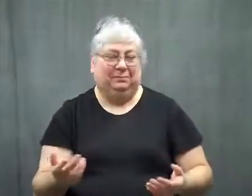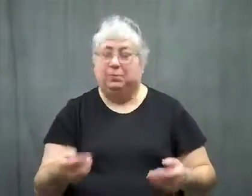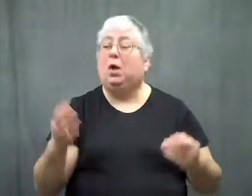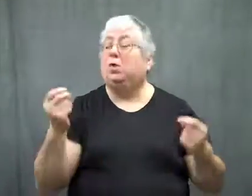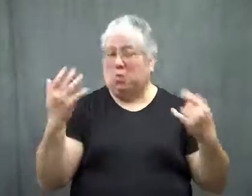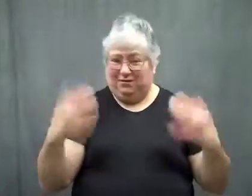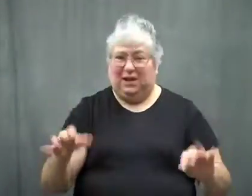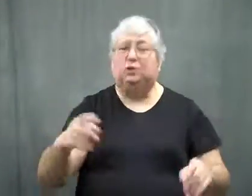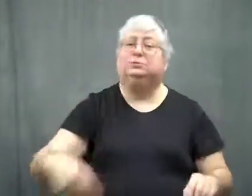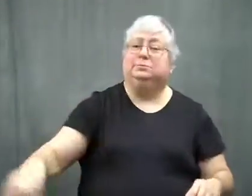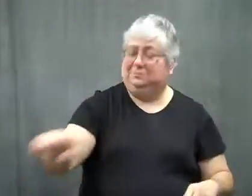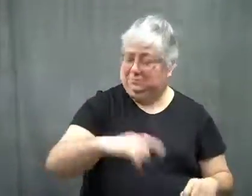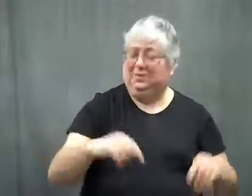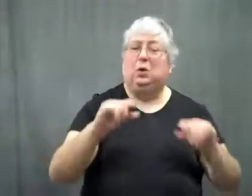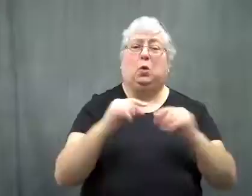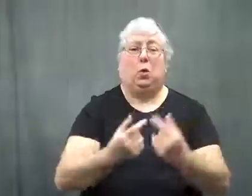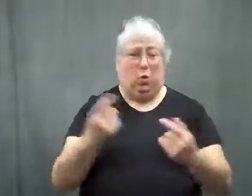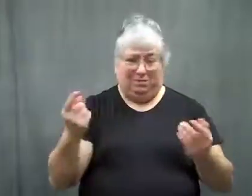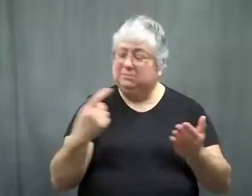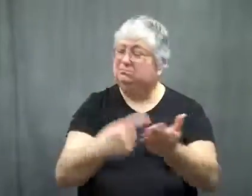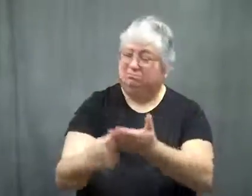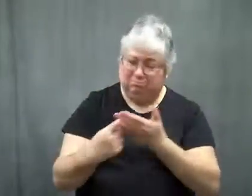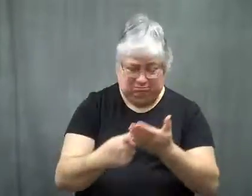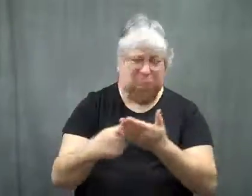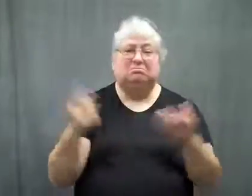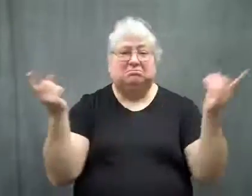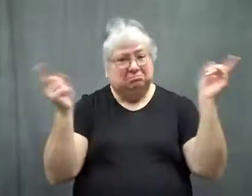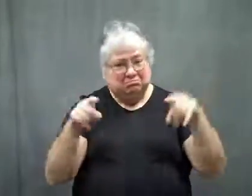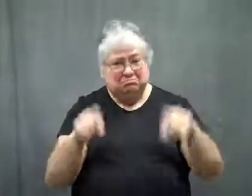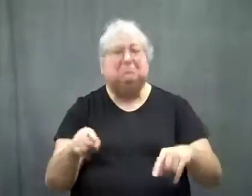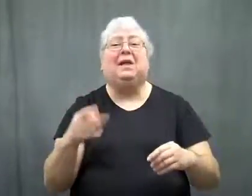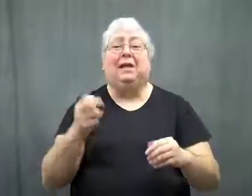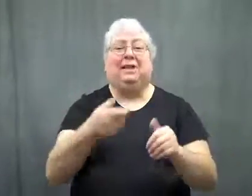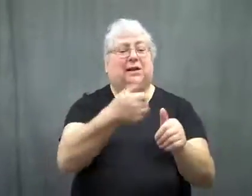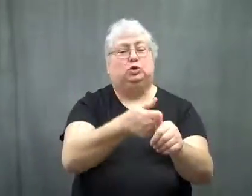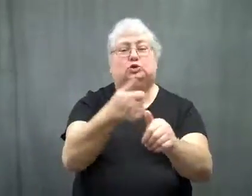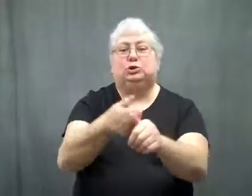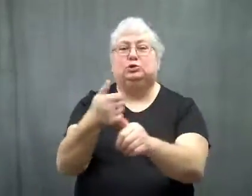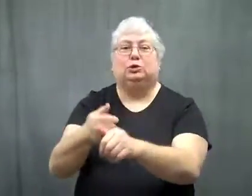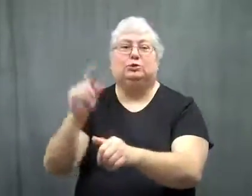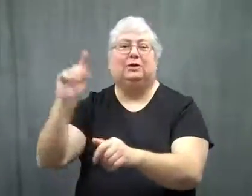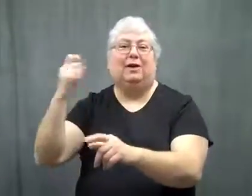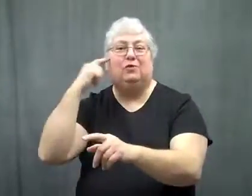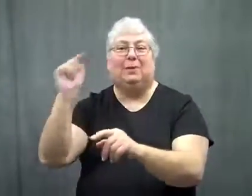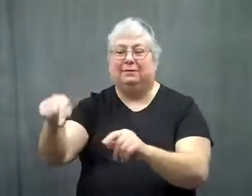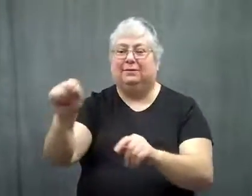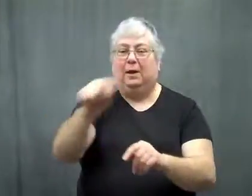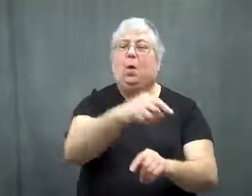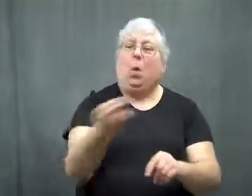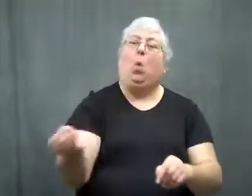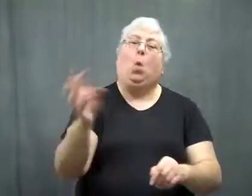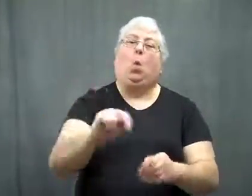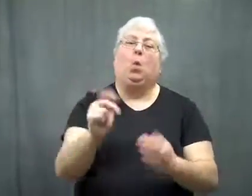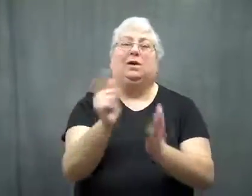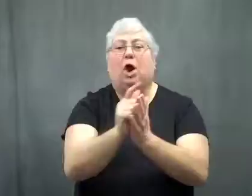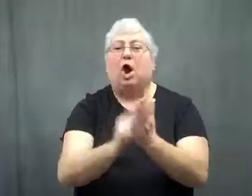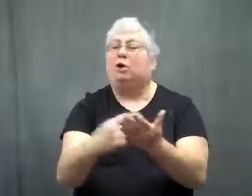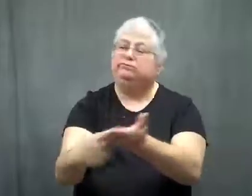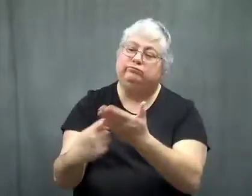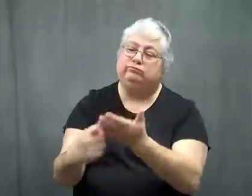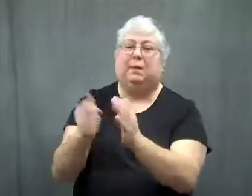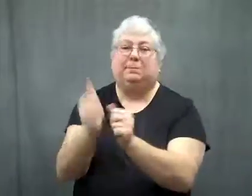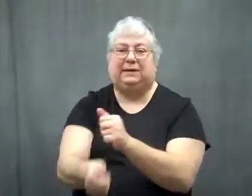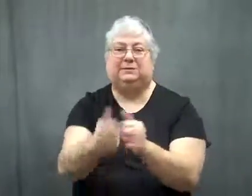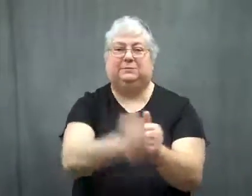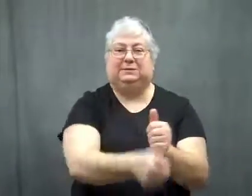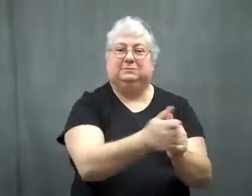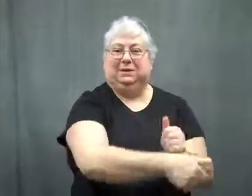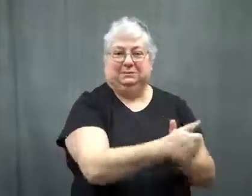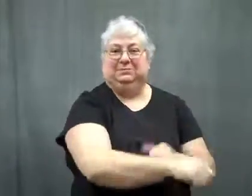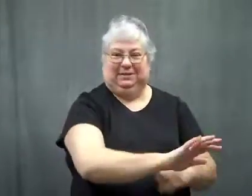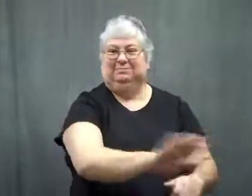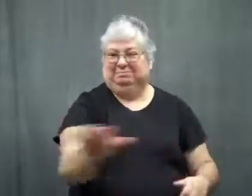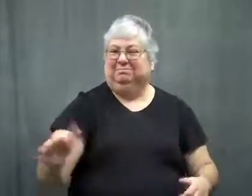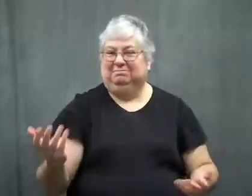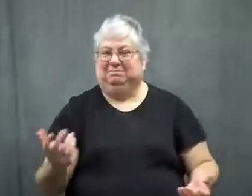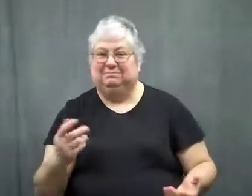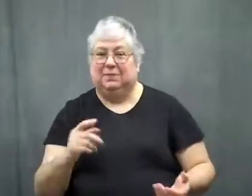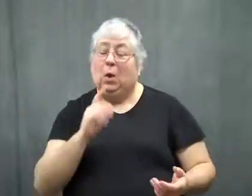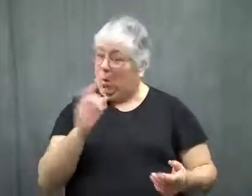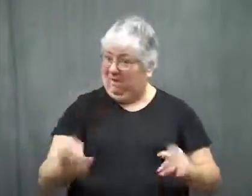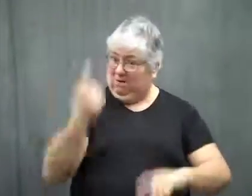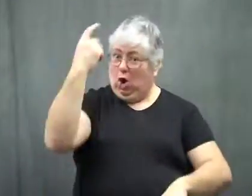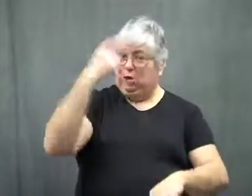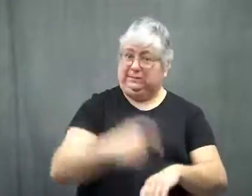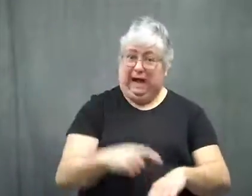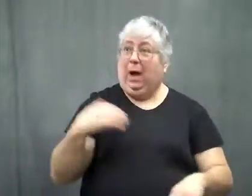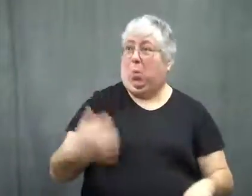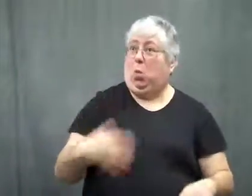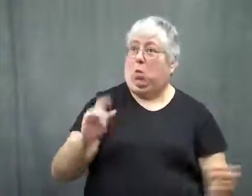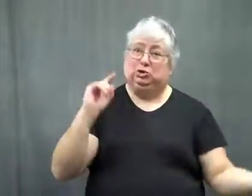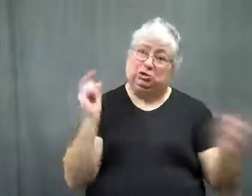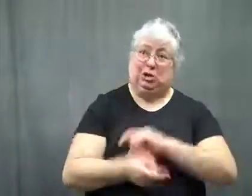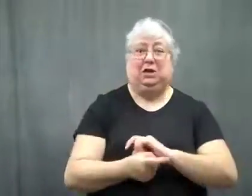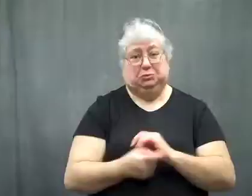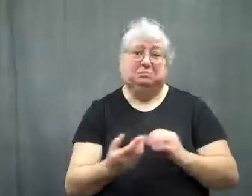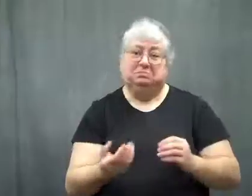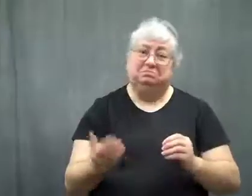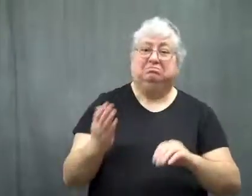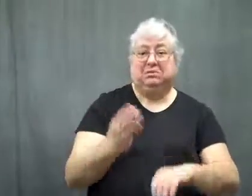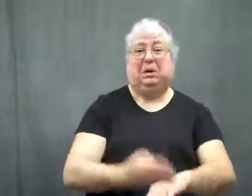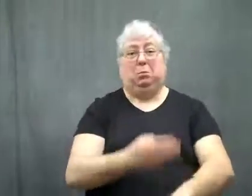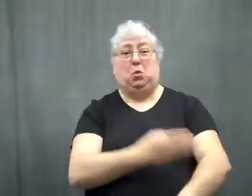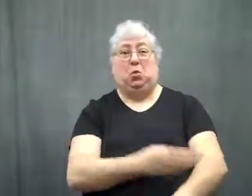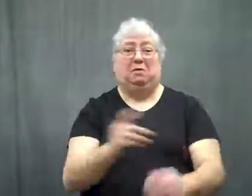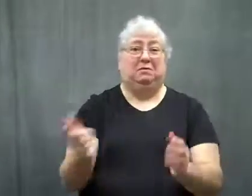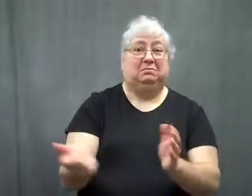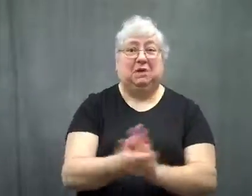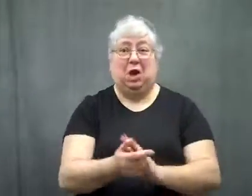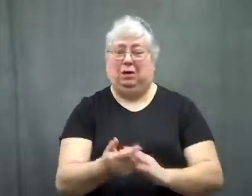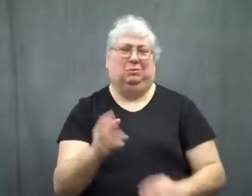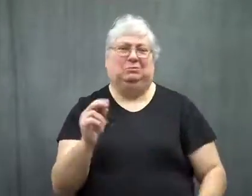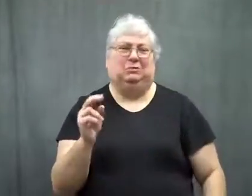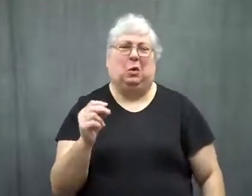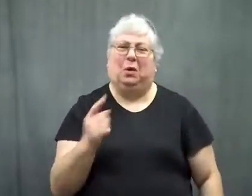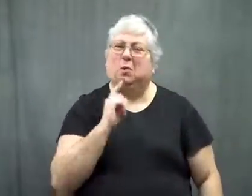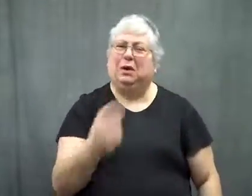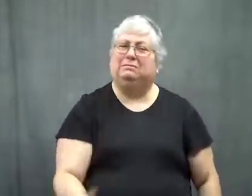After the agreement, each government then passed a law to conform.